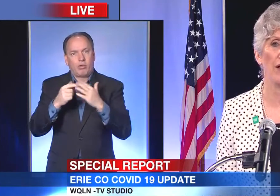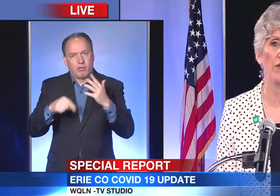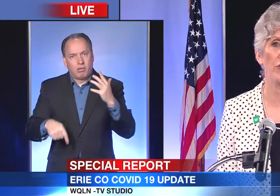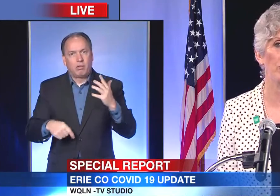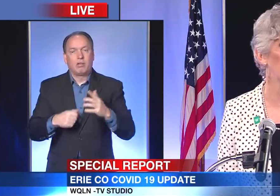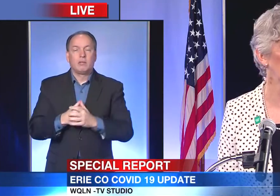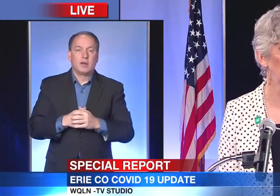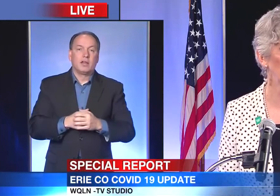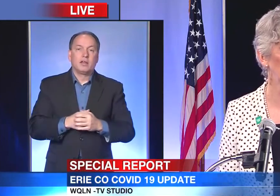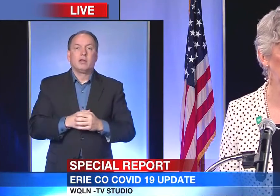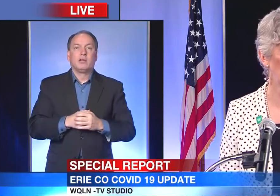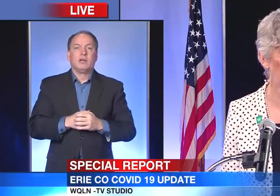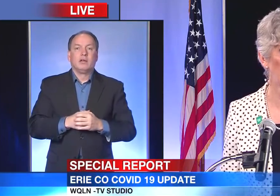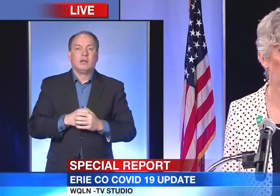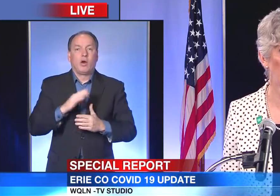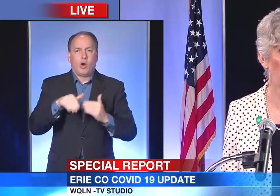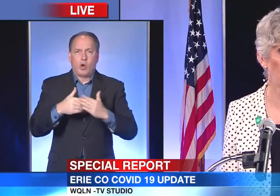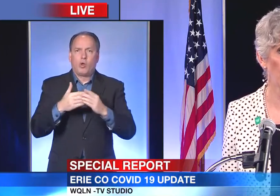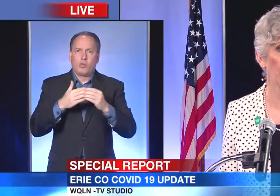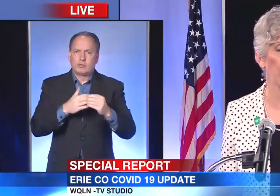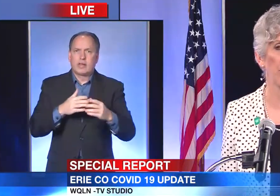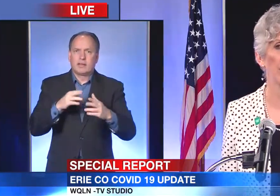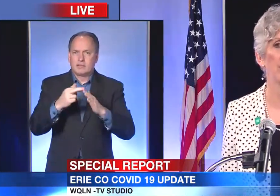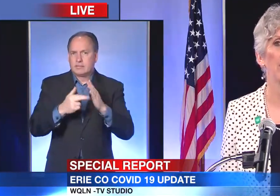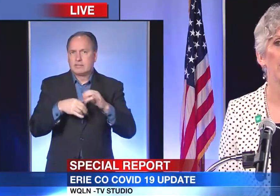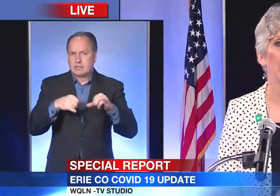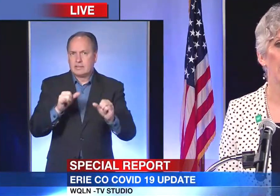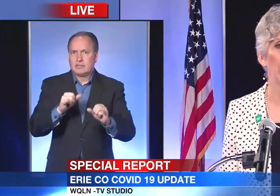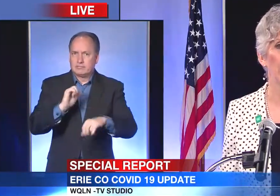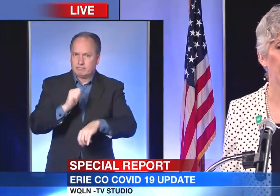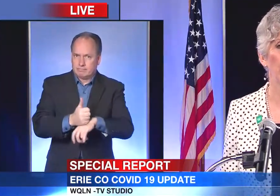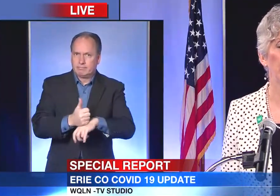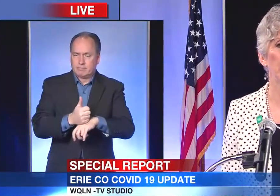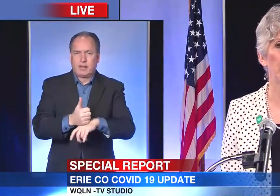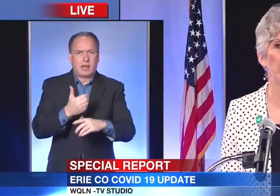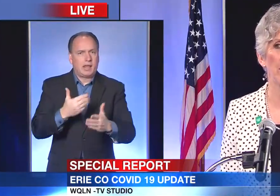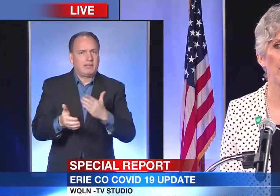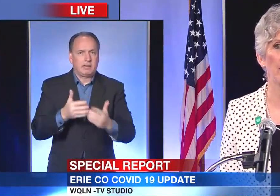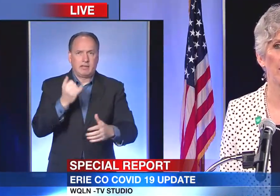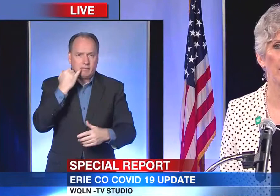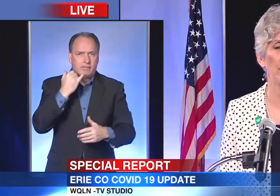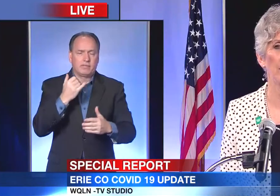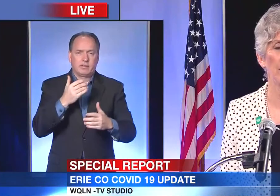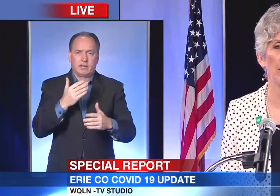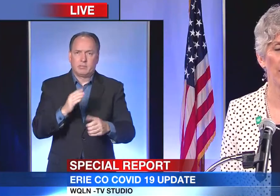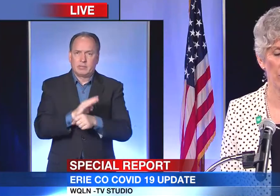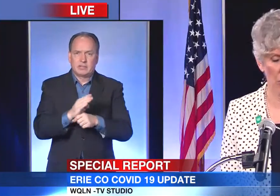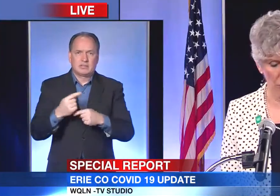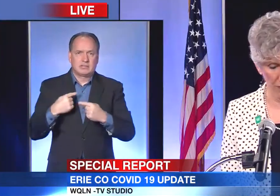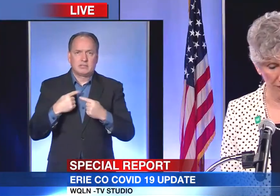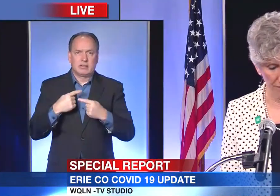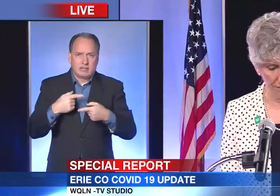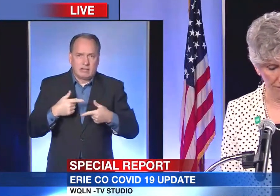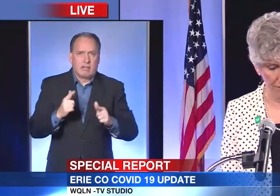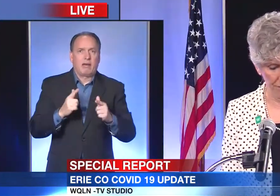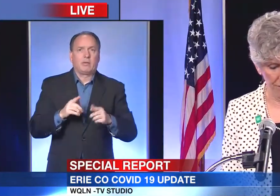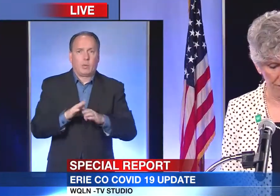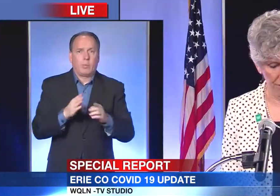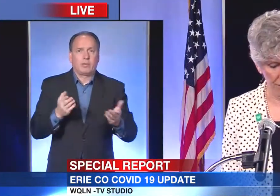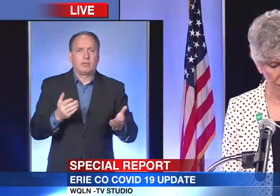YOUR FACILITY, THEY NEED TO BE SIX FEET APART, WEARING A MASK, ALL OF THOSE TYPE OF THINGS. SO THOSE GUIDELINES ARE STILL IN